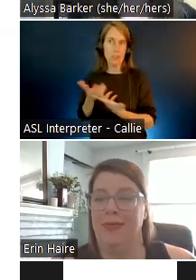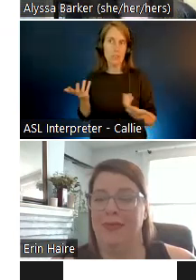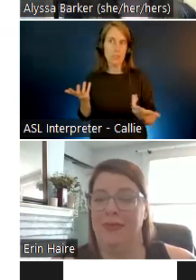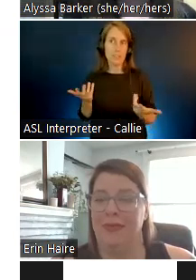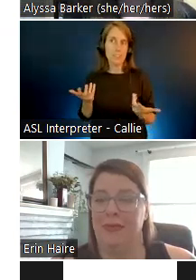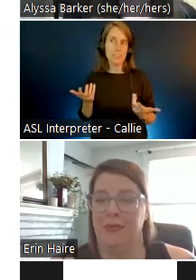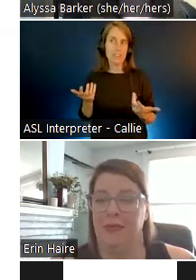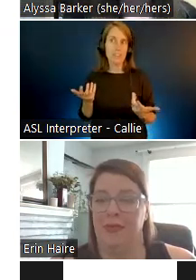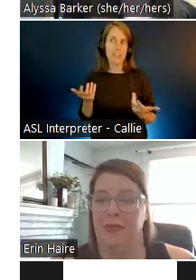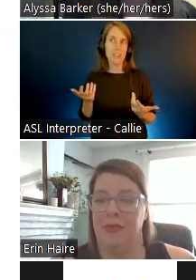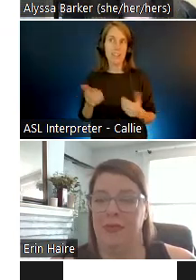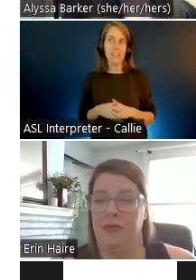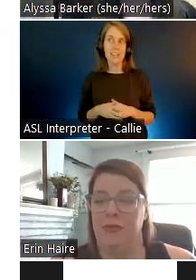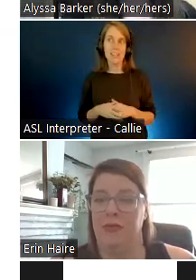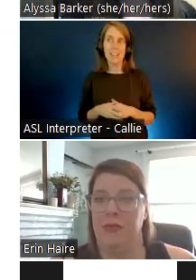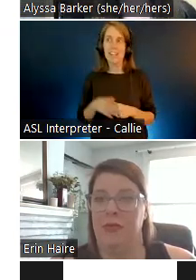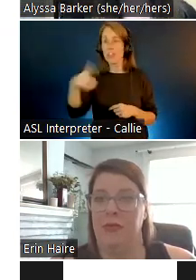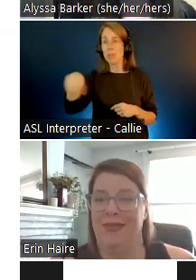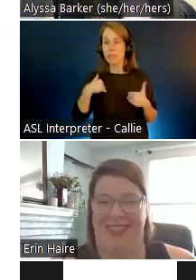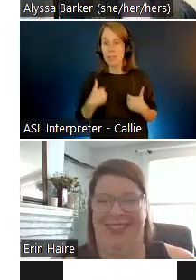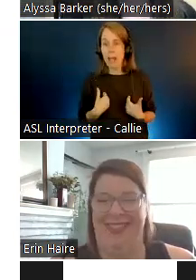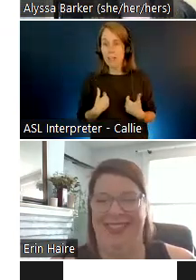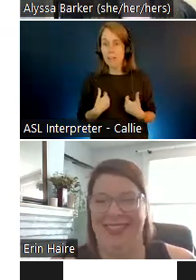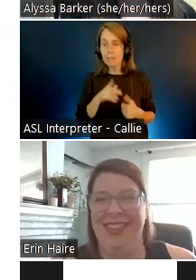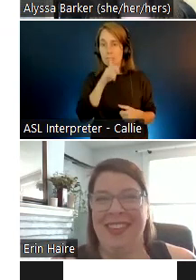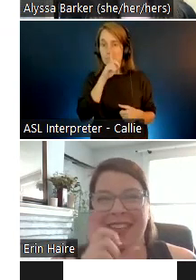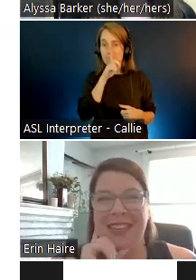we're getting down toward the end you guys are tired now Alyssa:i think your questions